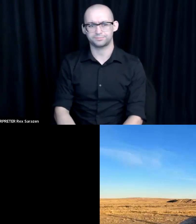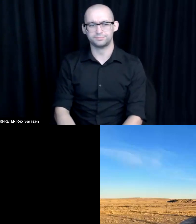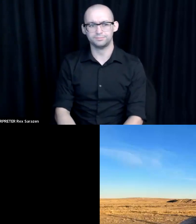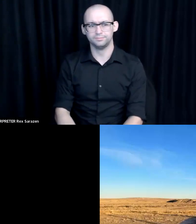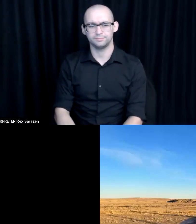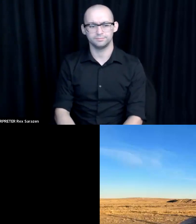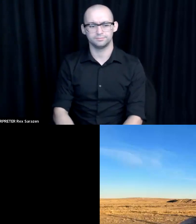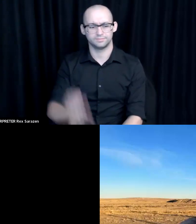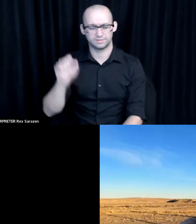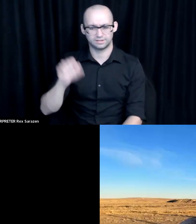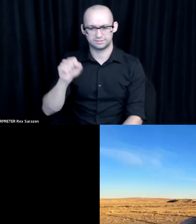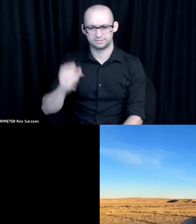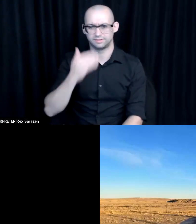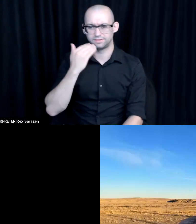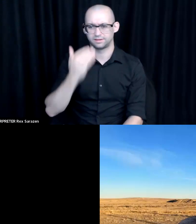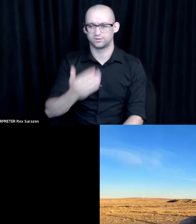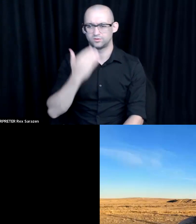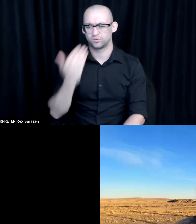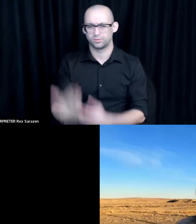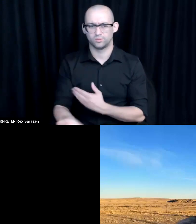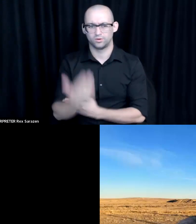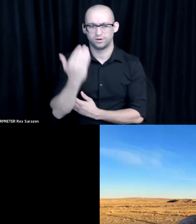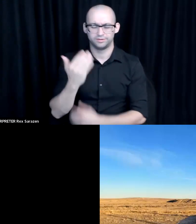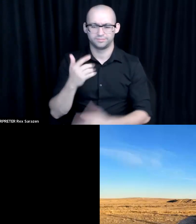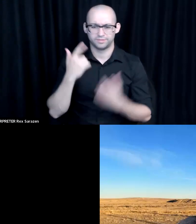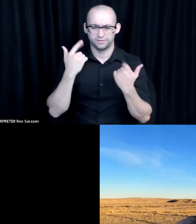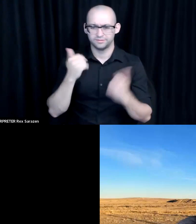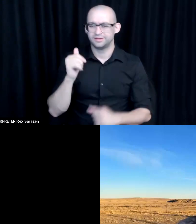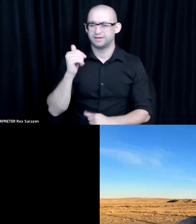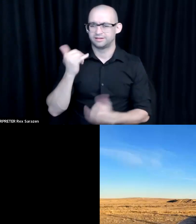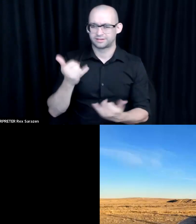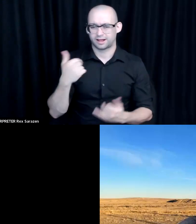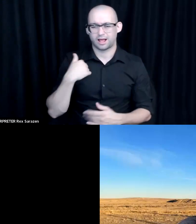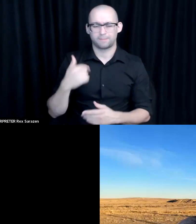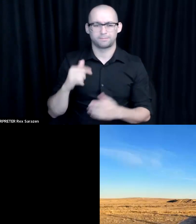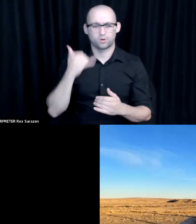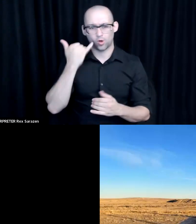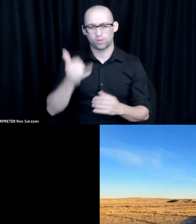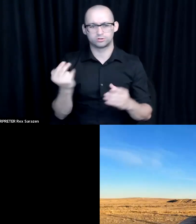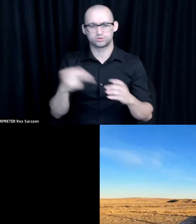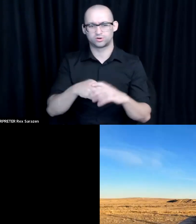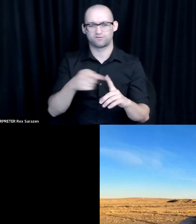Good morning. I'm calling in and joining from outside of Sacramento, California.